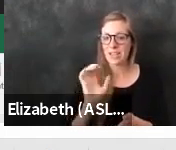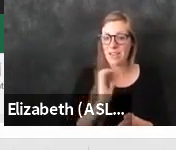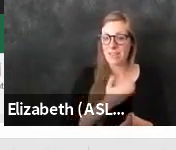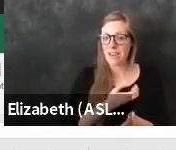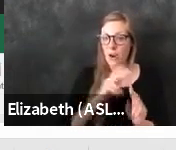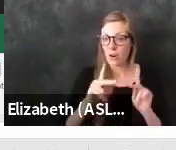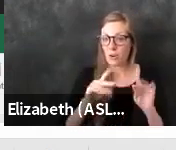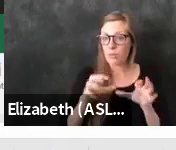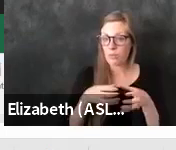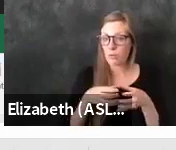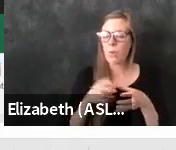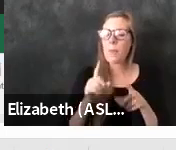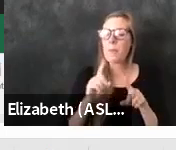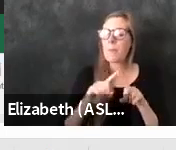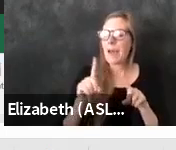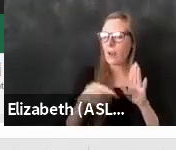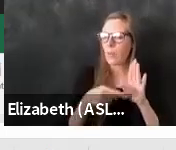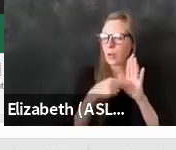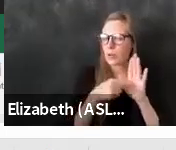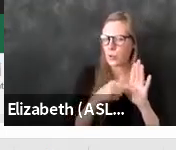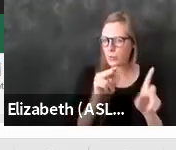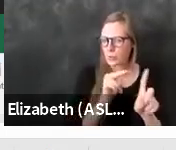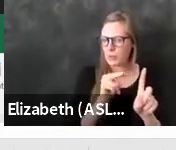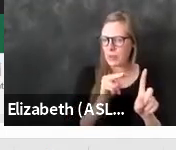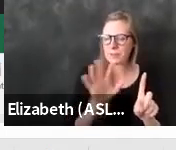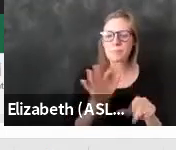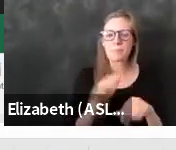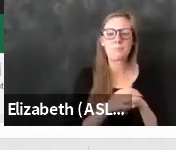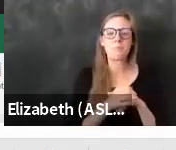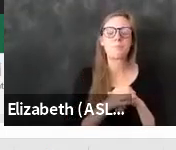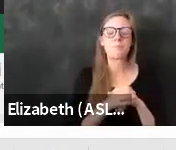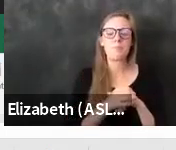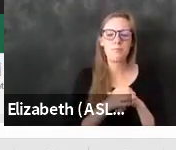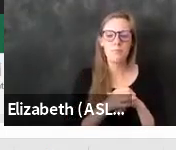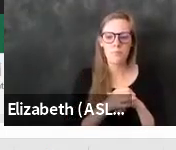But I wanted to put that in perspective with the percent to the population of